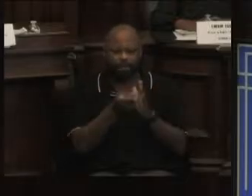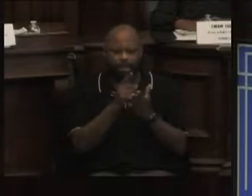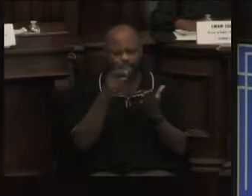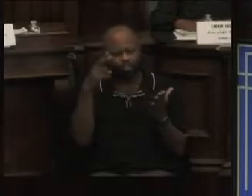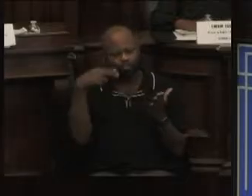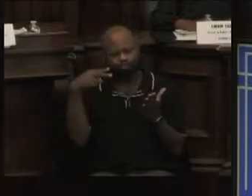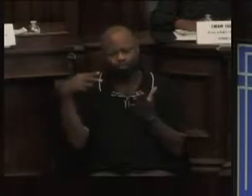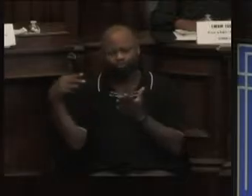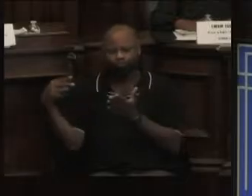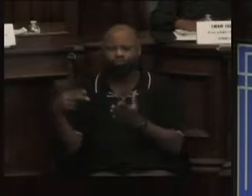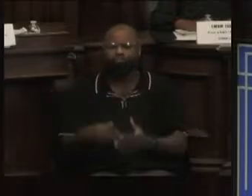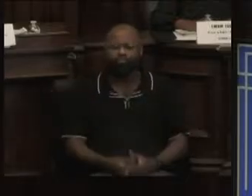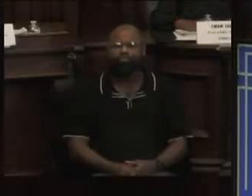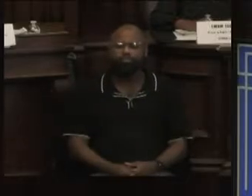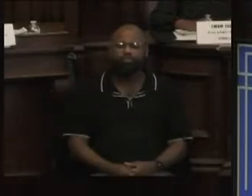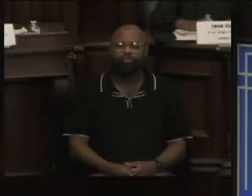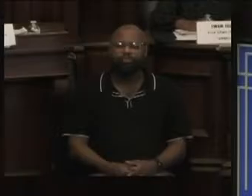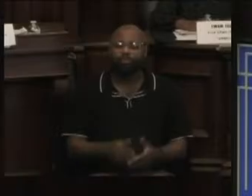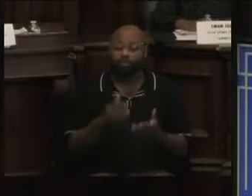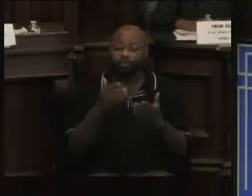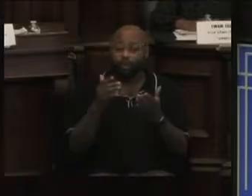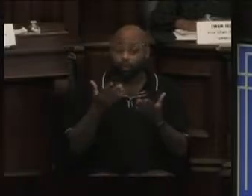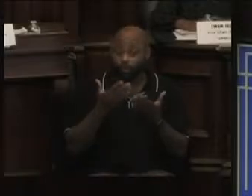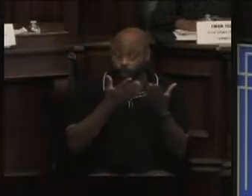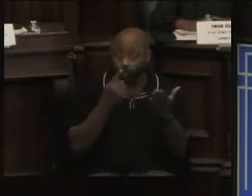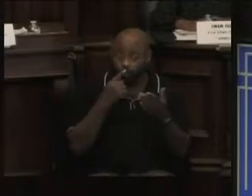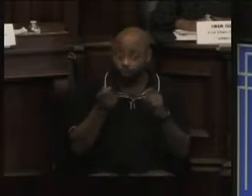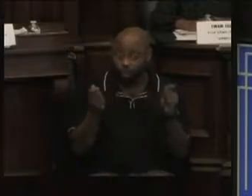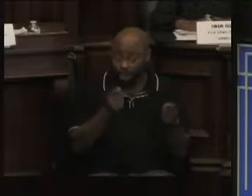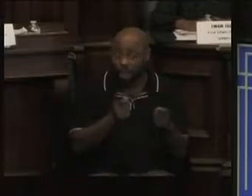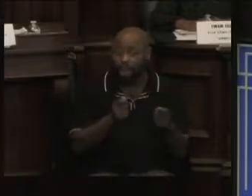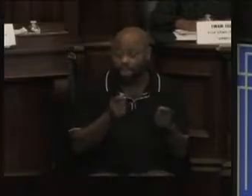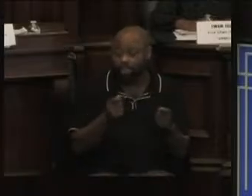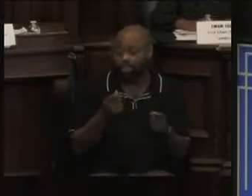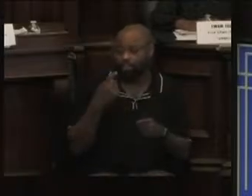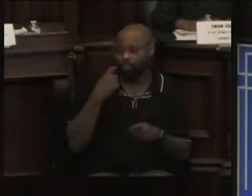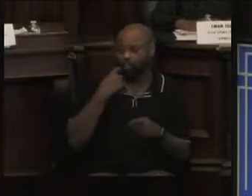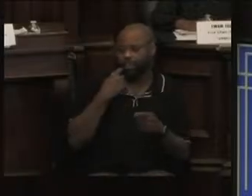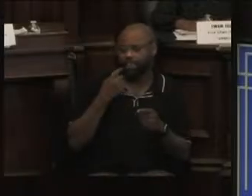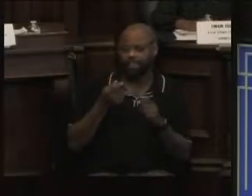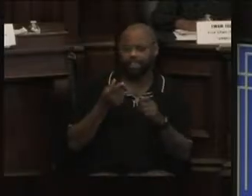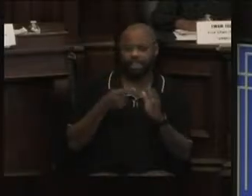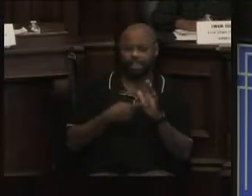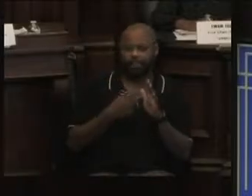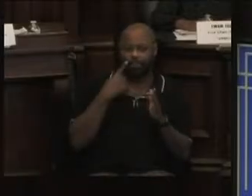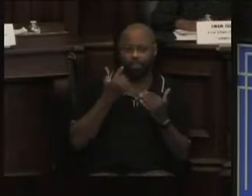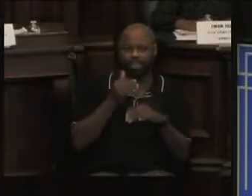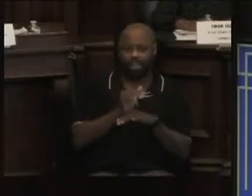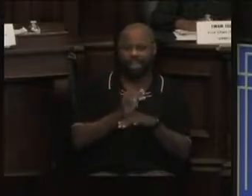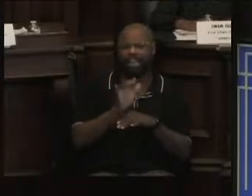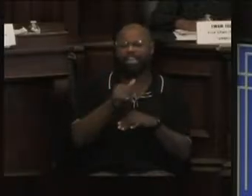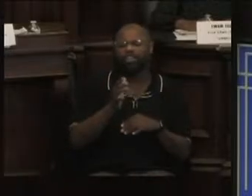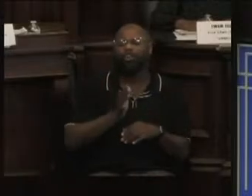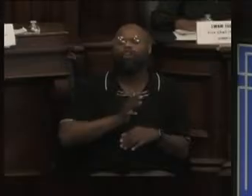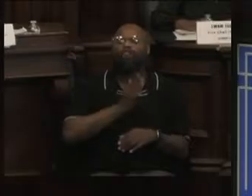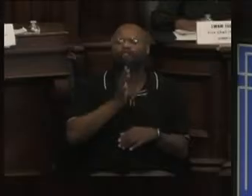two of just reporting something that people could just take a minute or two to look at